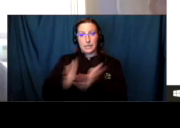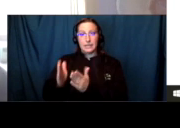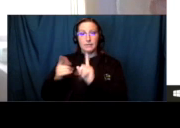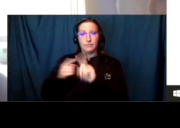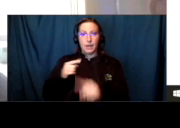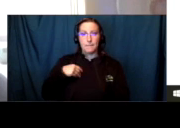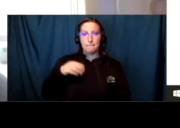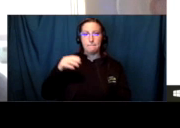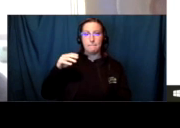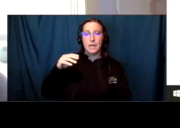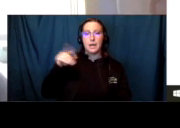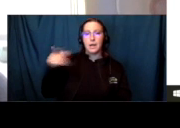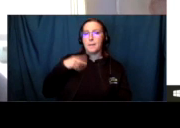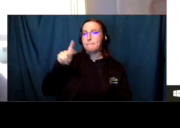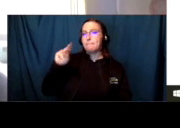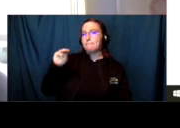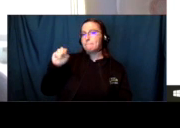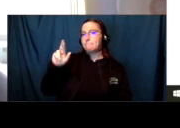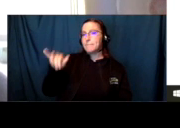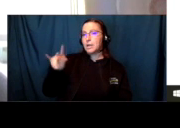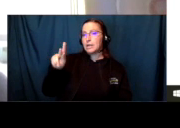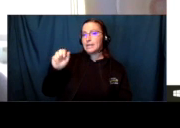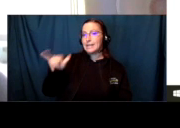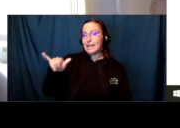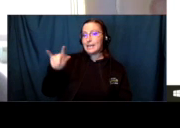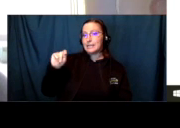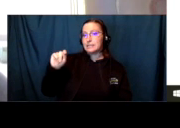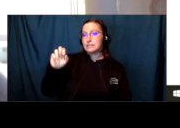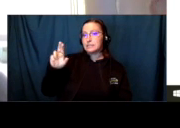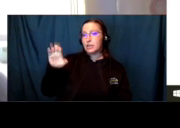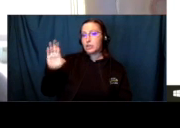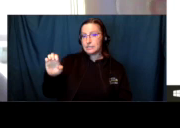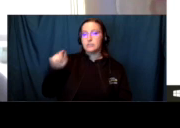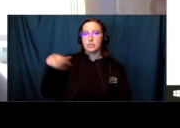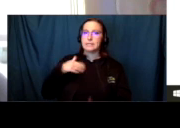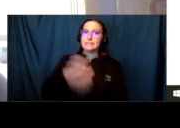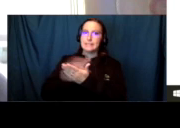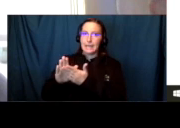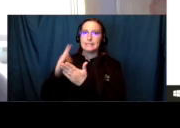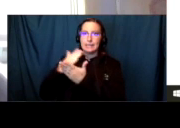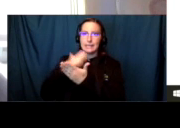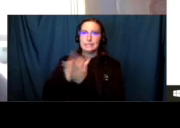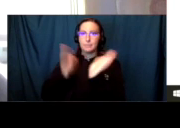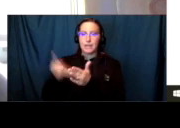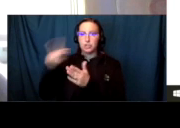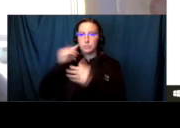Mary Kate Terrace has um some really nice lesson plans that she's been posting on their rehab site